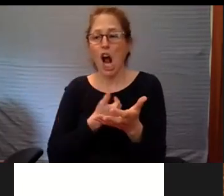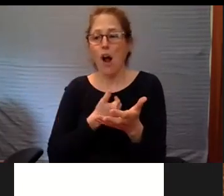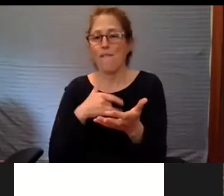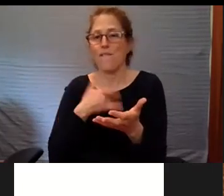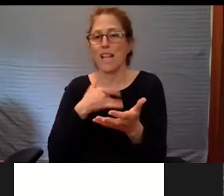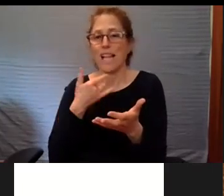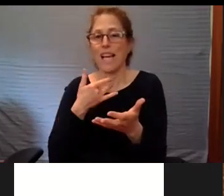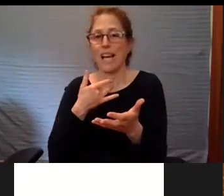comes from.